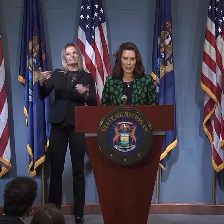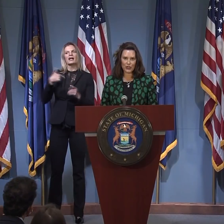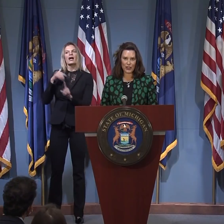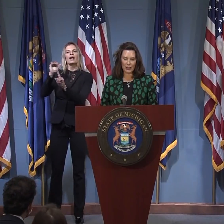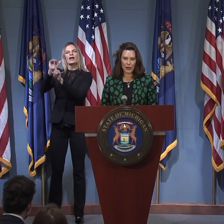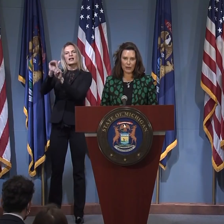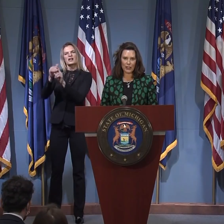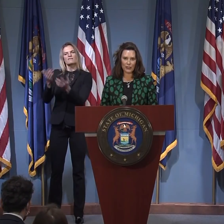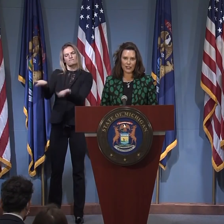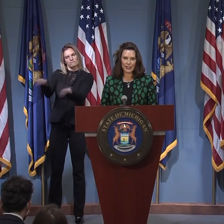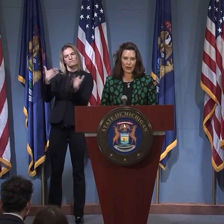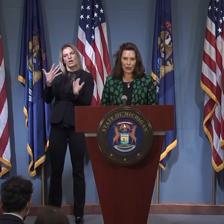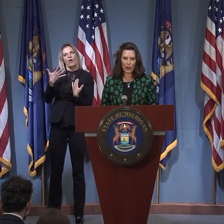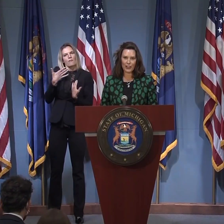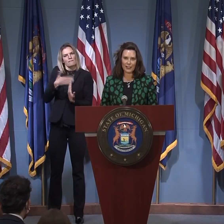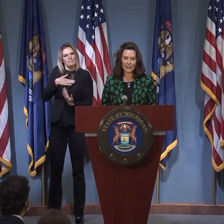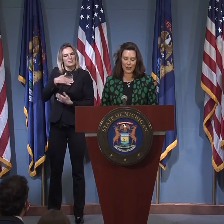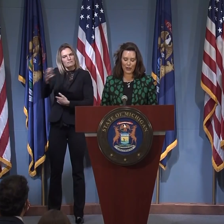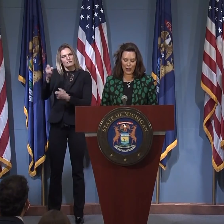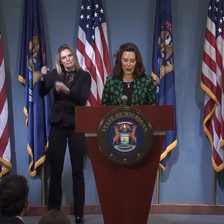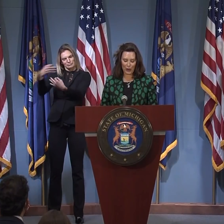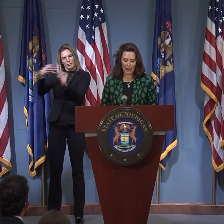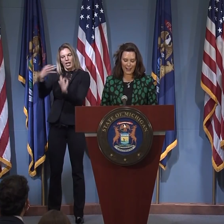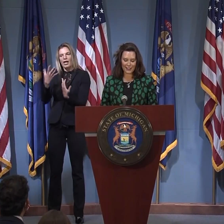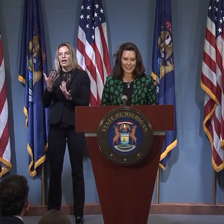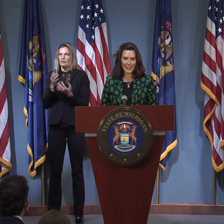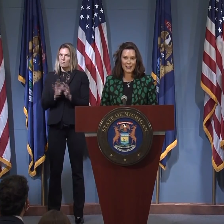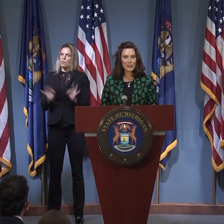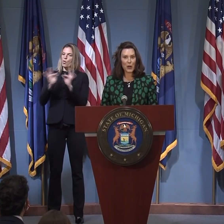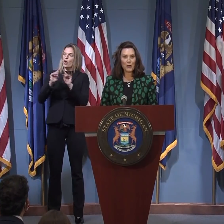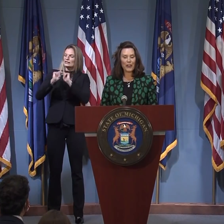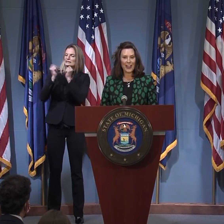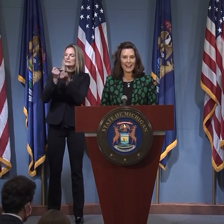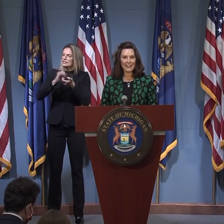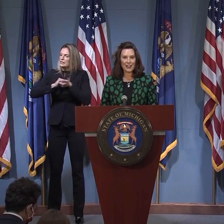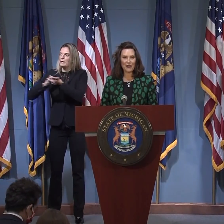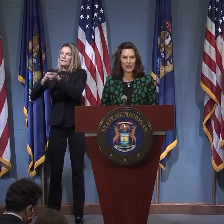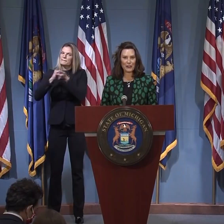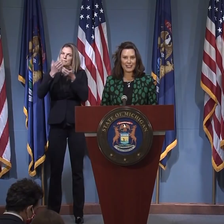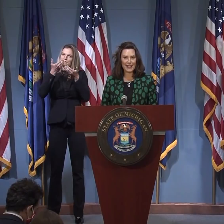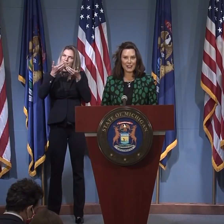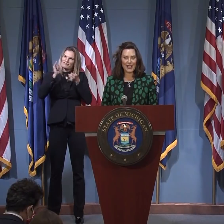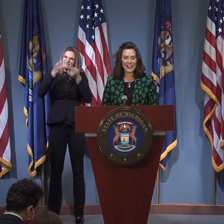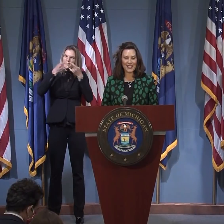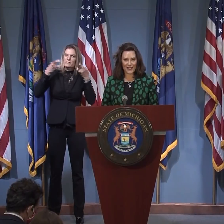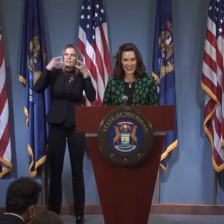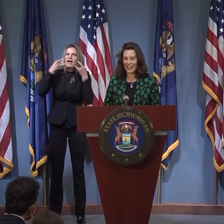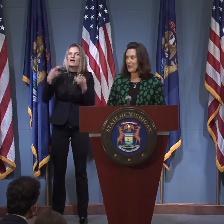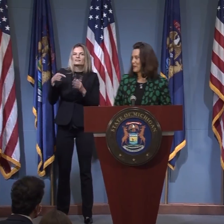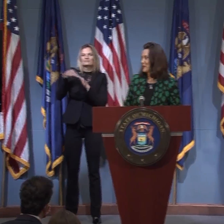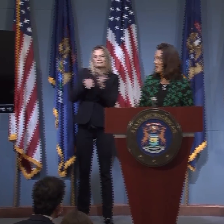STATE TO COME TOGETHER AND PEOPLE WHO KNOW ABOUT TEAM WORK TO WORK WITH US TO MAKE SURE THE